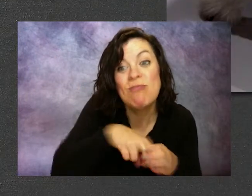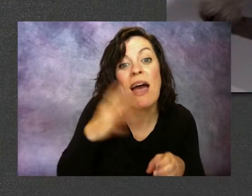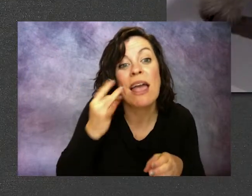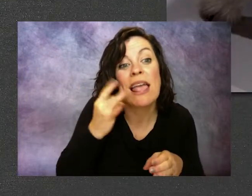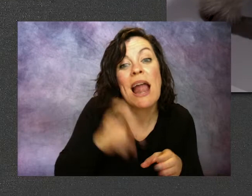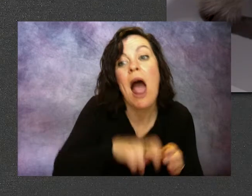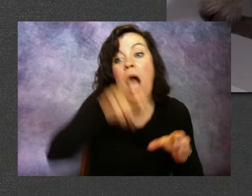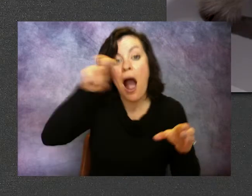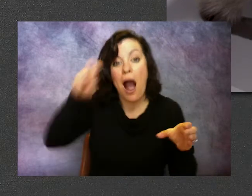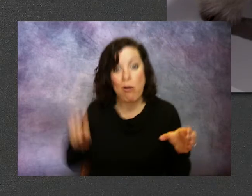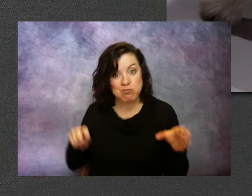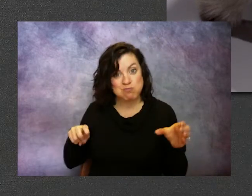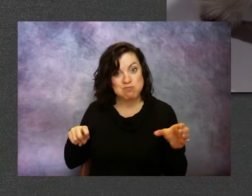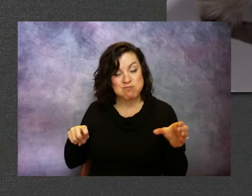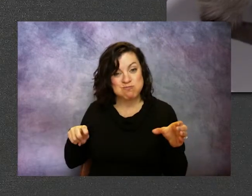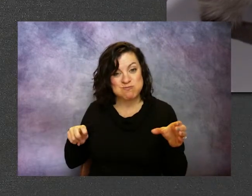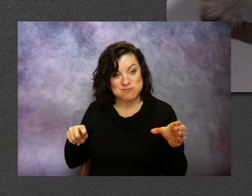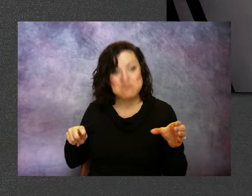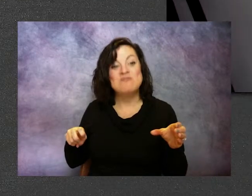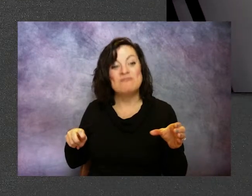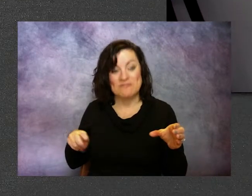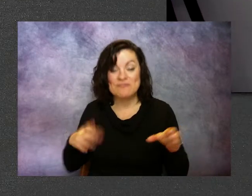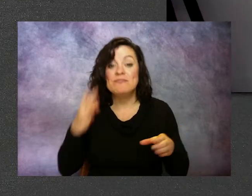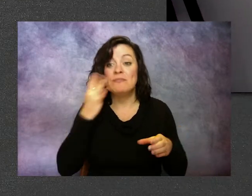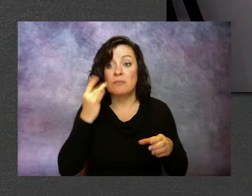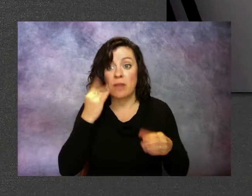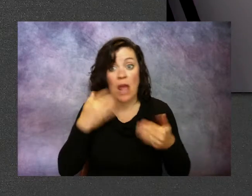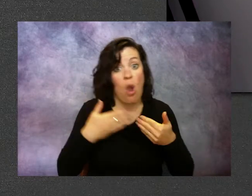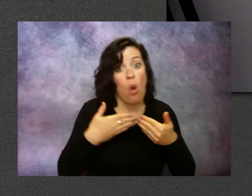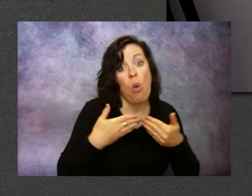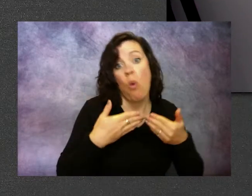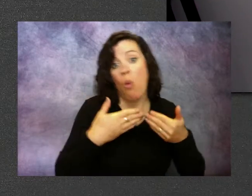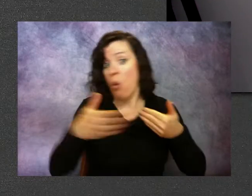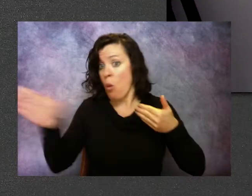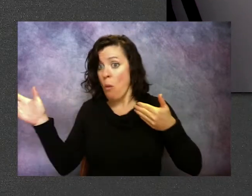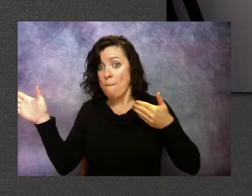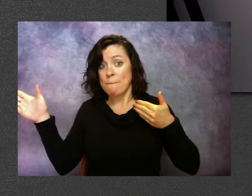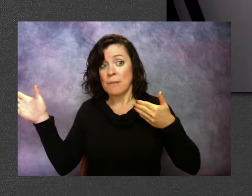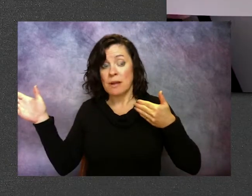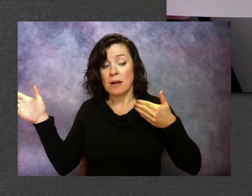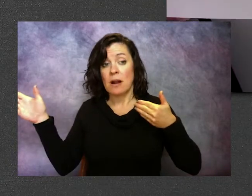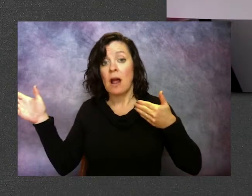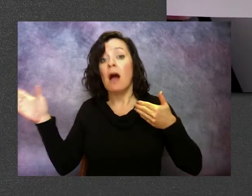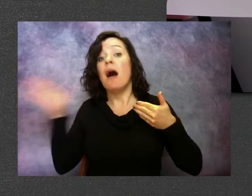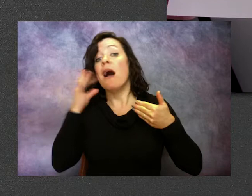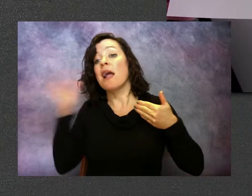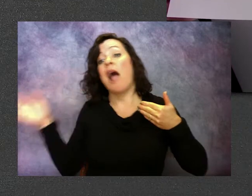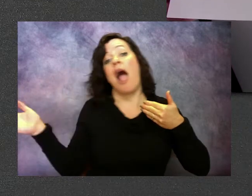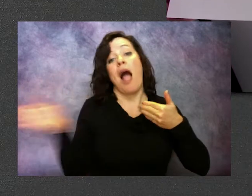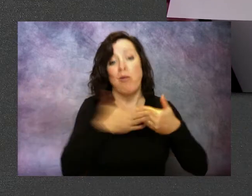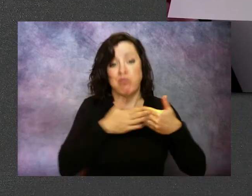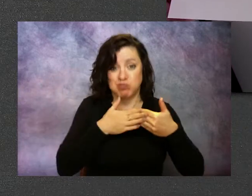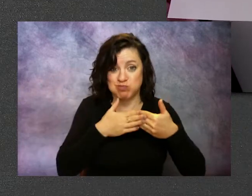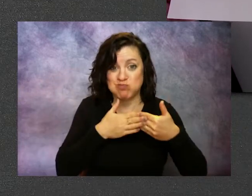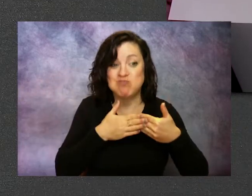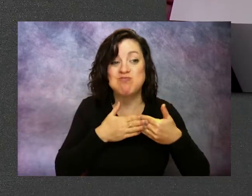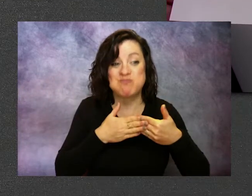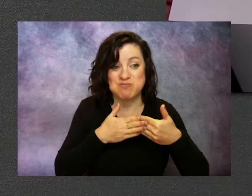Kitty, out. Door open. Door closed.